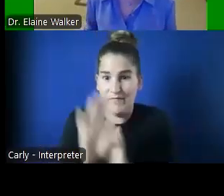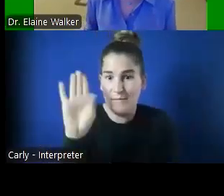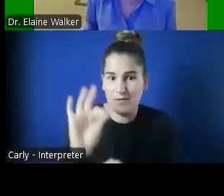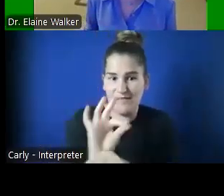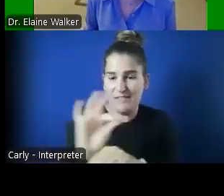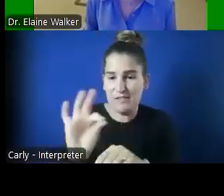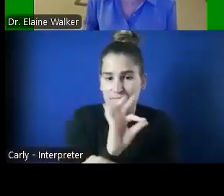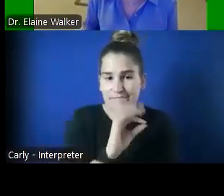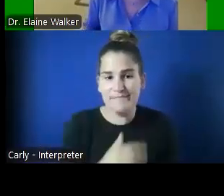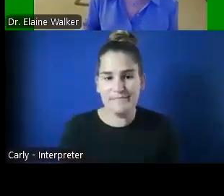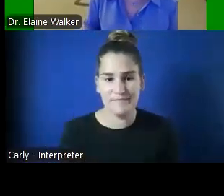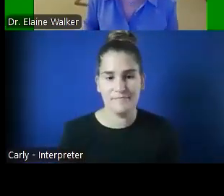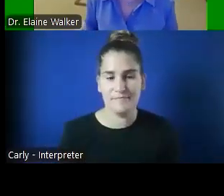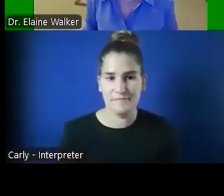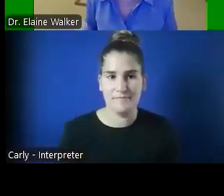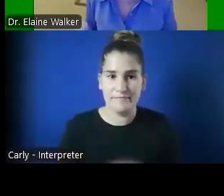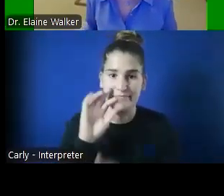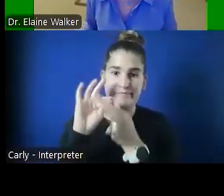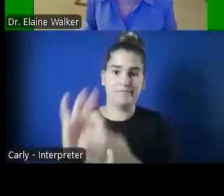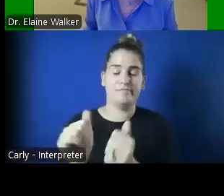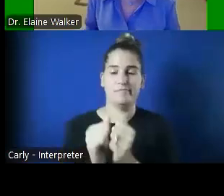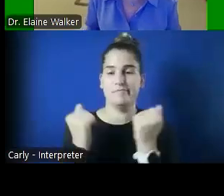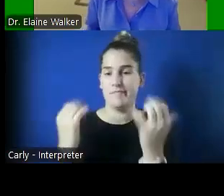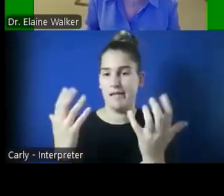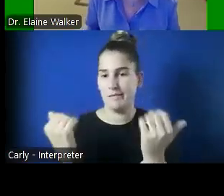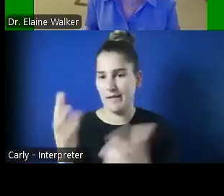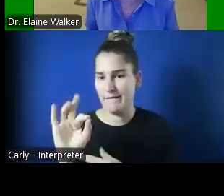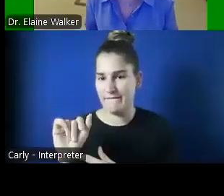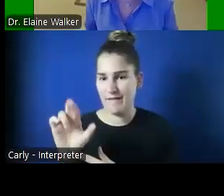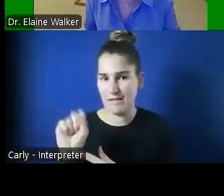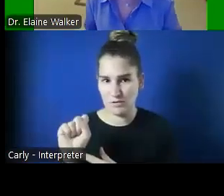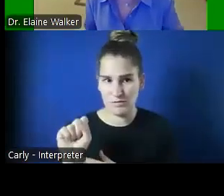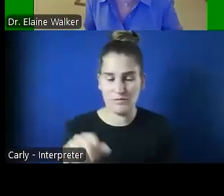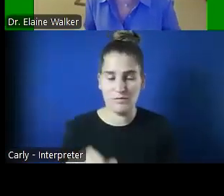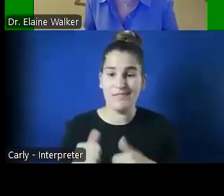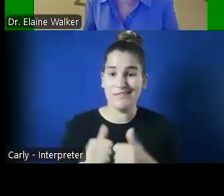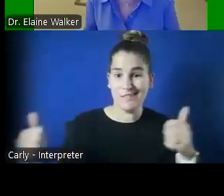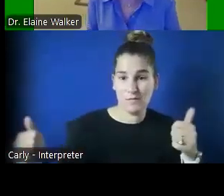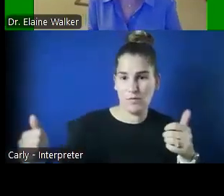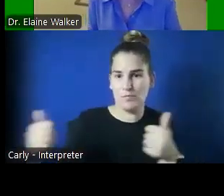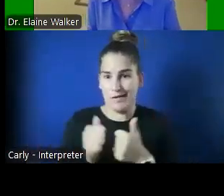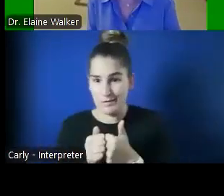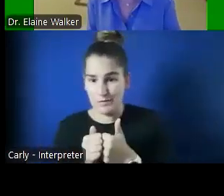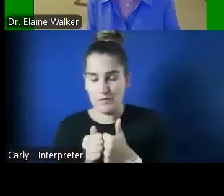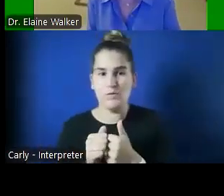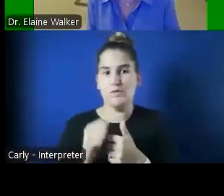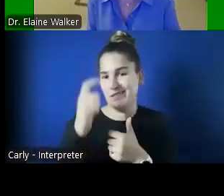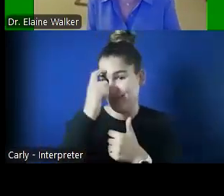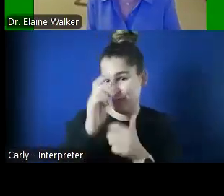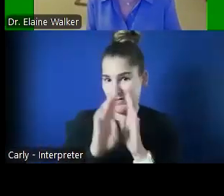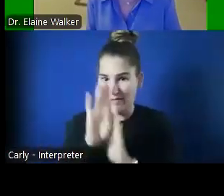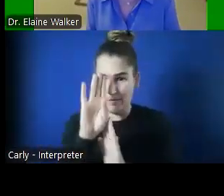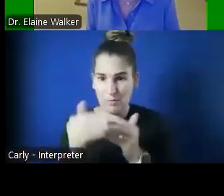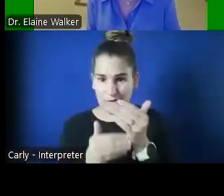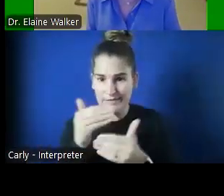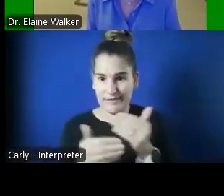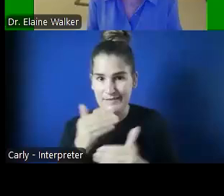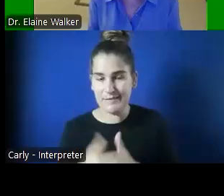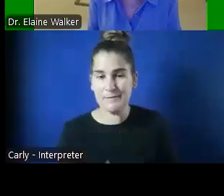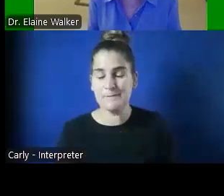linked with a host of factors distal proximal and neurodevelopmental processes and lead us